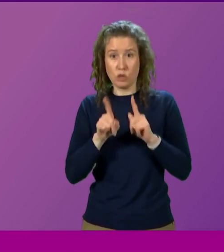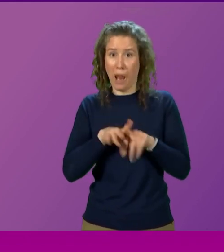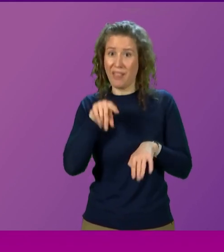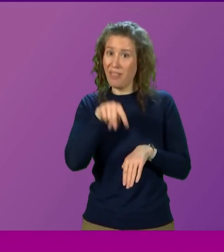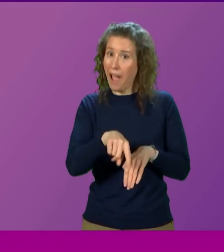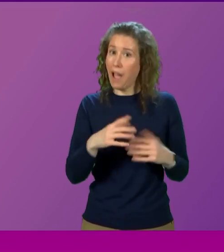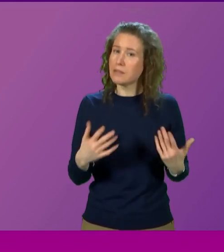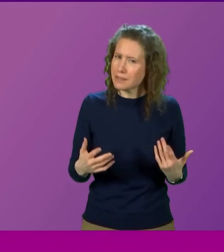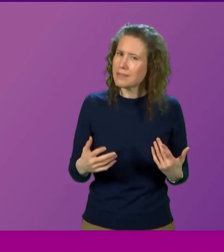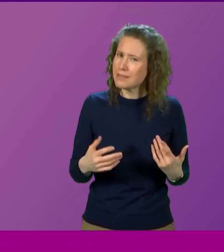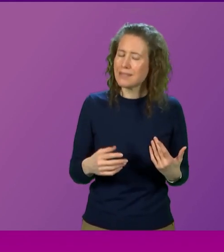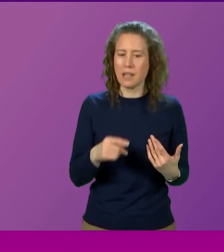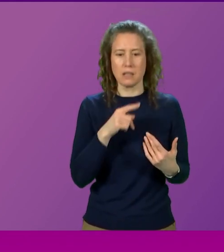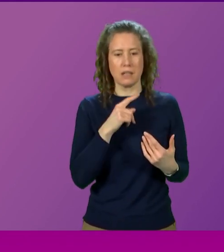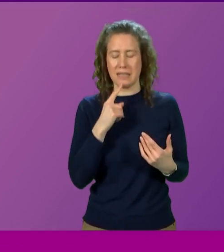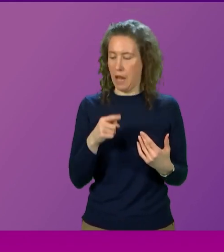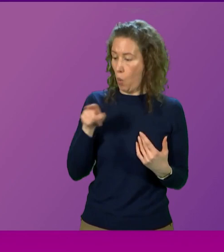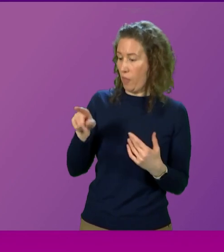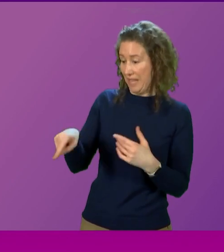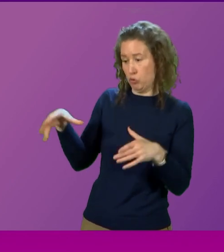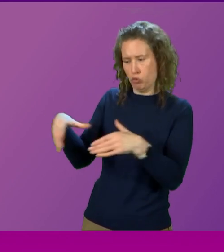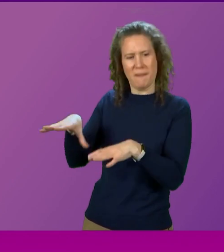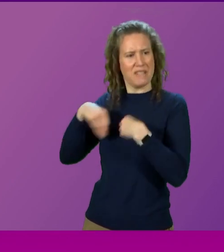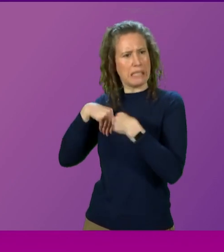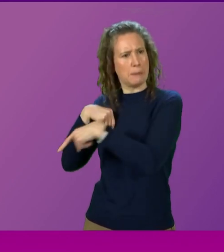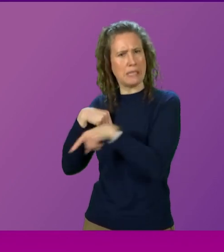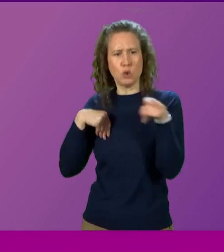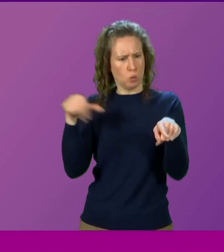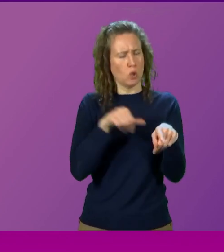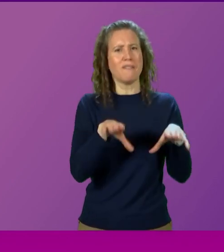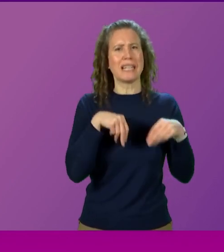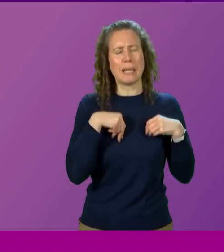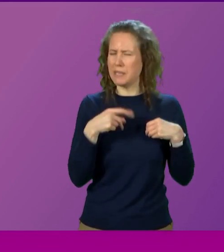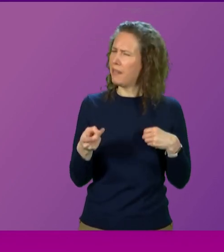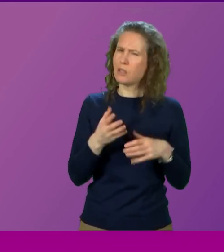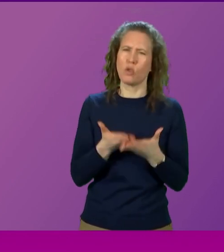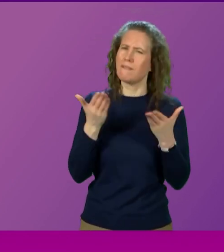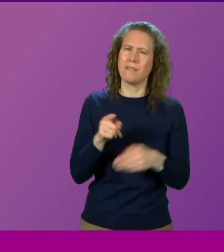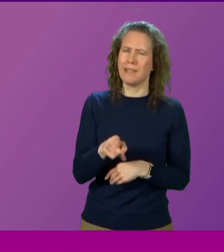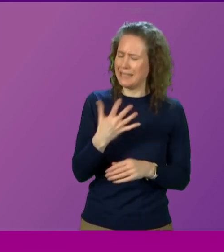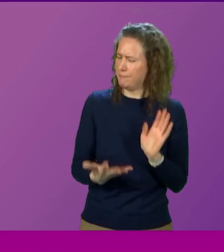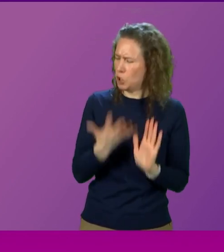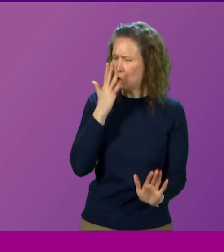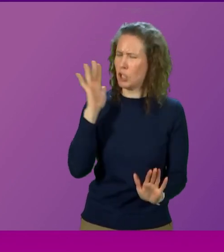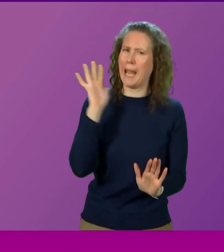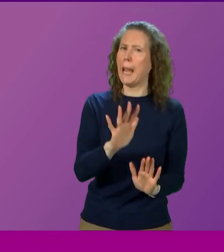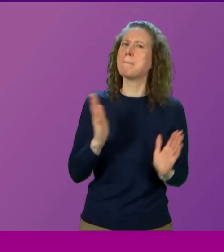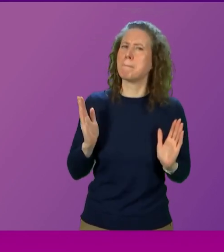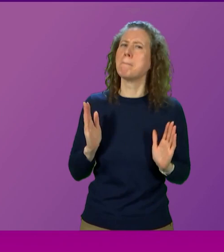To play one set of workers against another is a disgraceful way to treat the people who